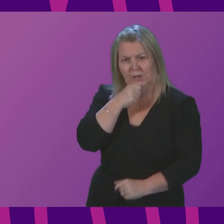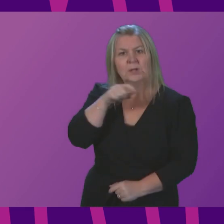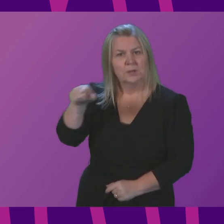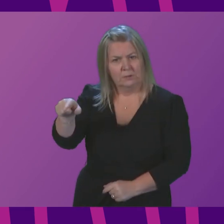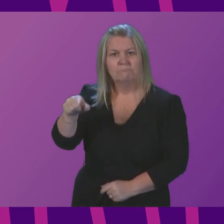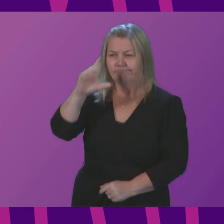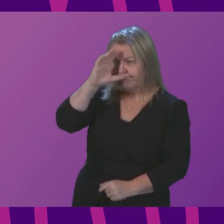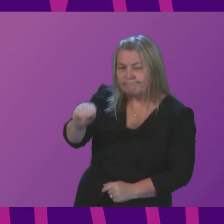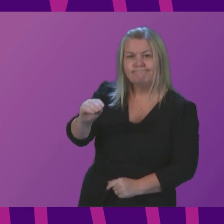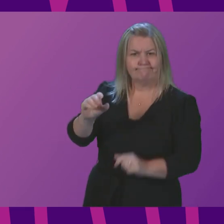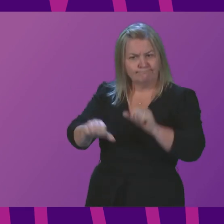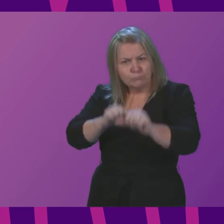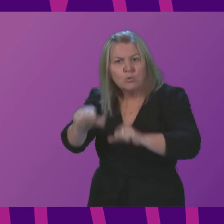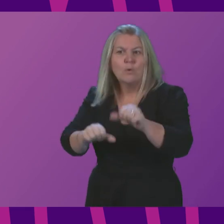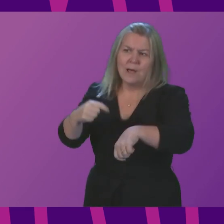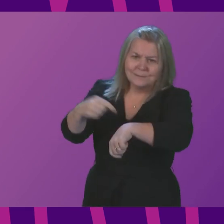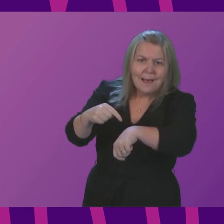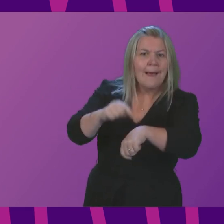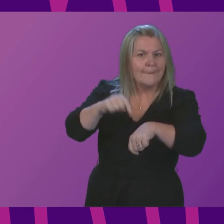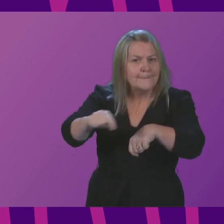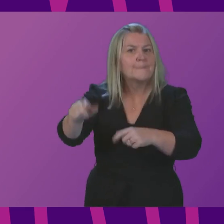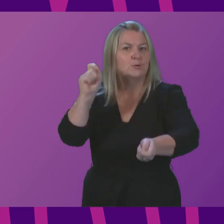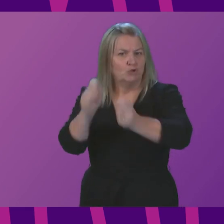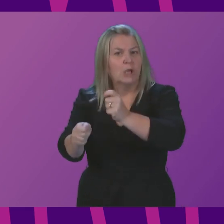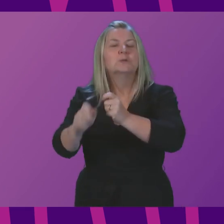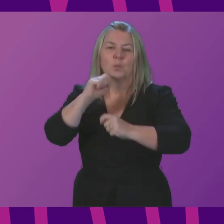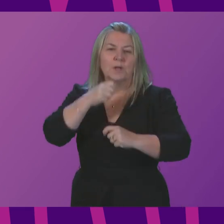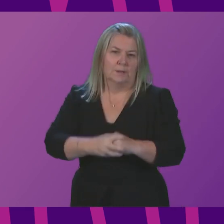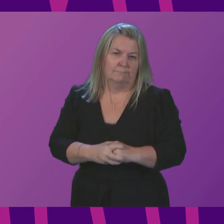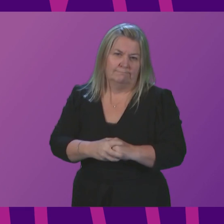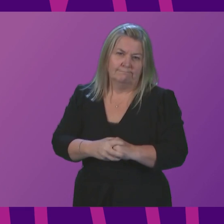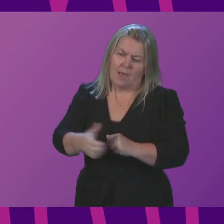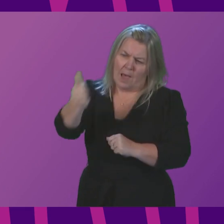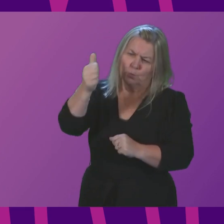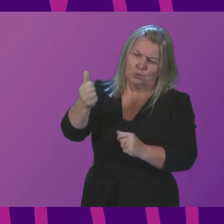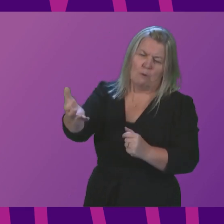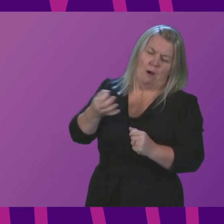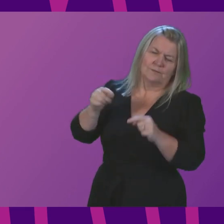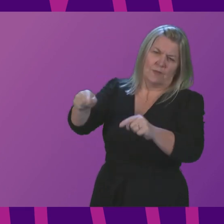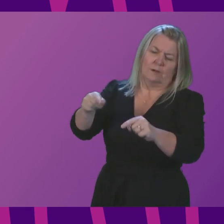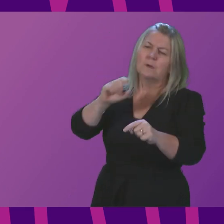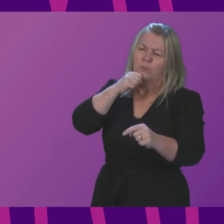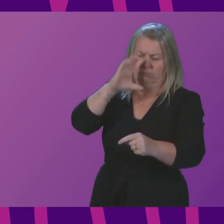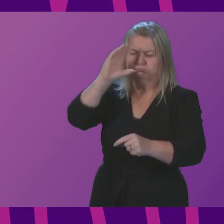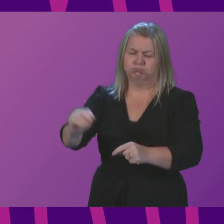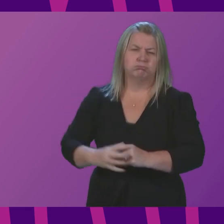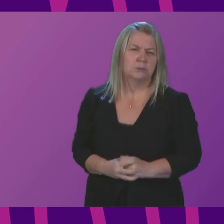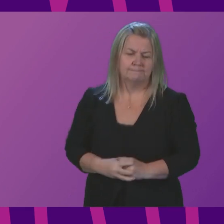and timing of the reform that he is asking for, and I will place the letter in the Scottish Parliament information centre.